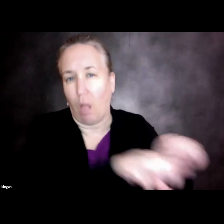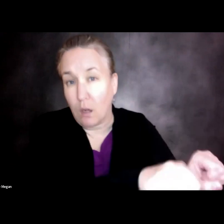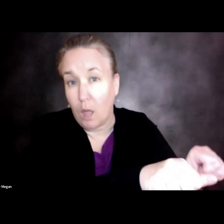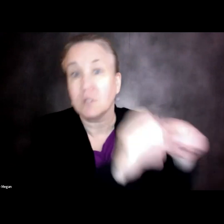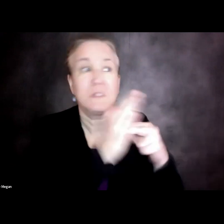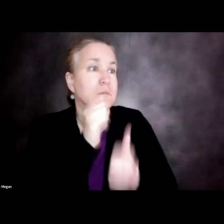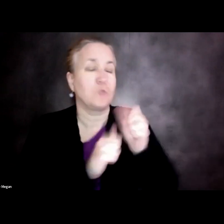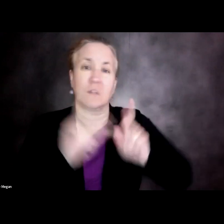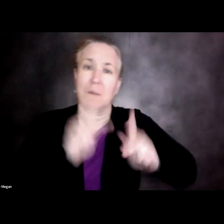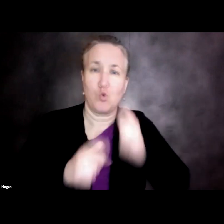lived in the age of empire.